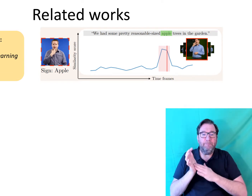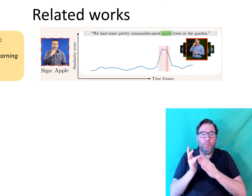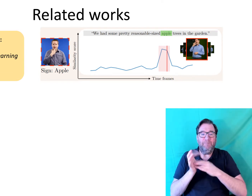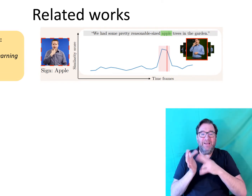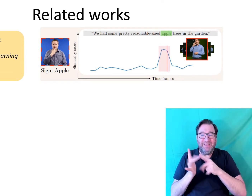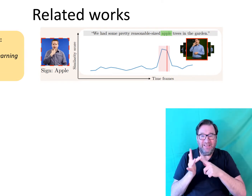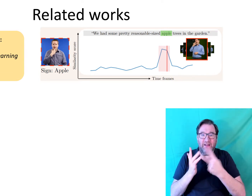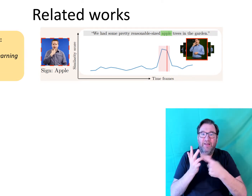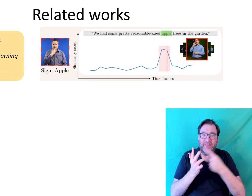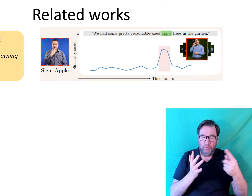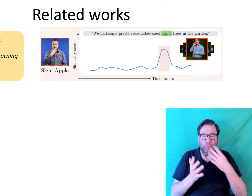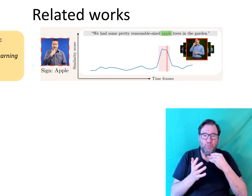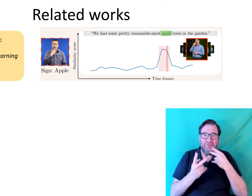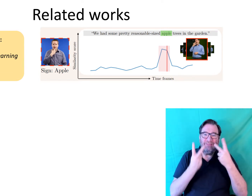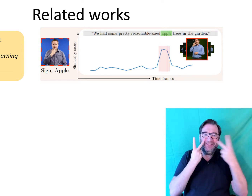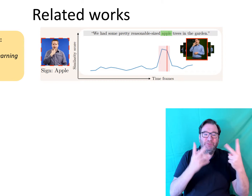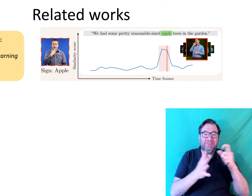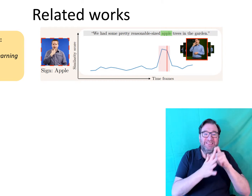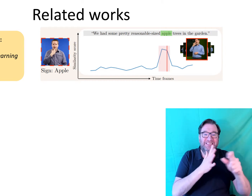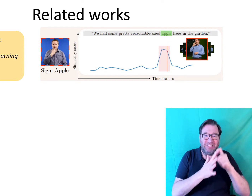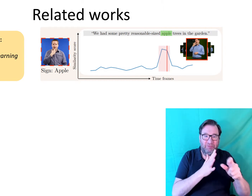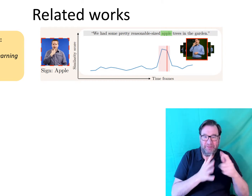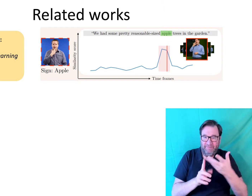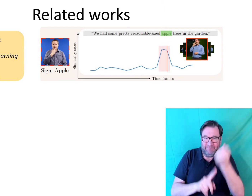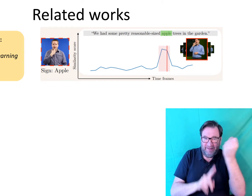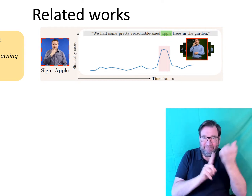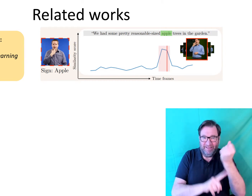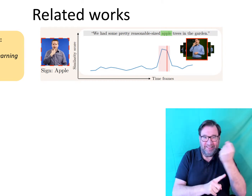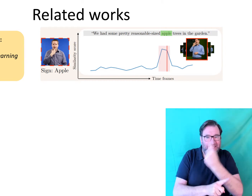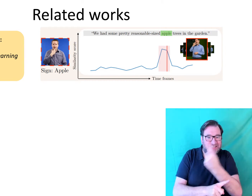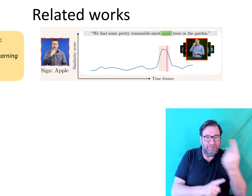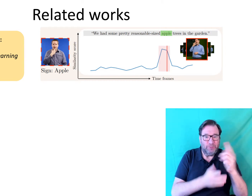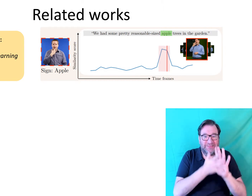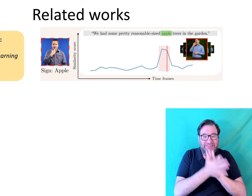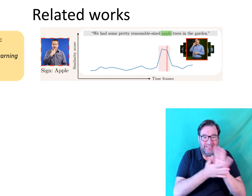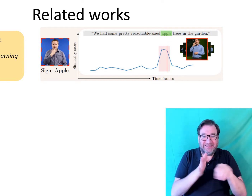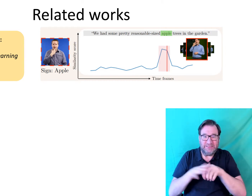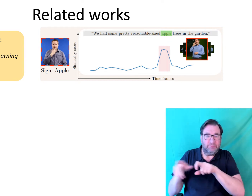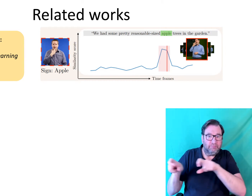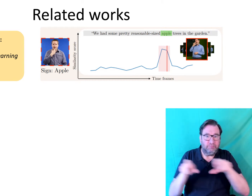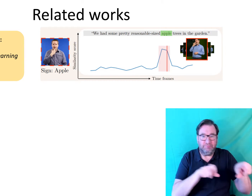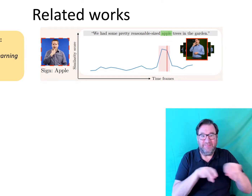For example, Momeni et al. use visual dictionaries to locate individual signs in continuous sign